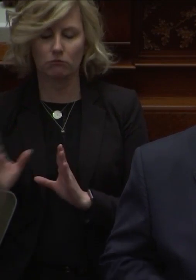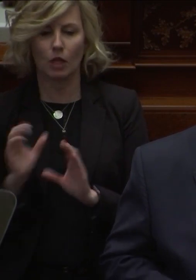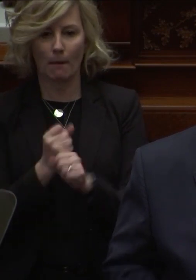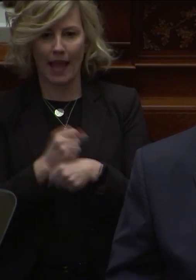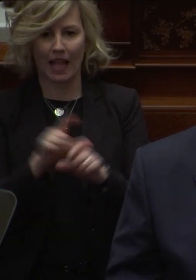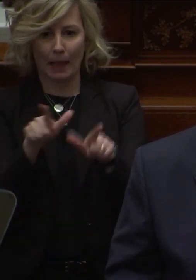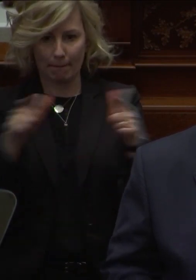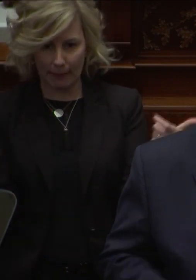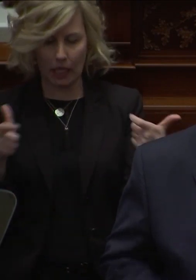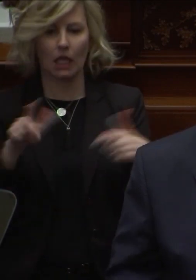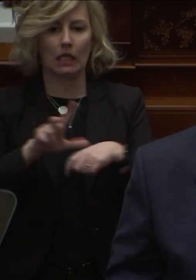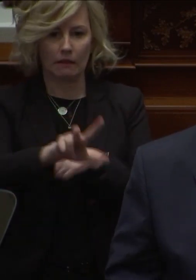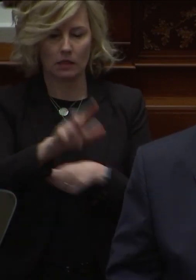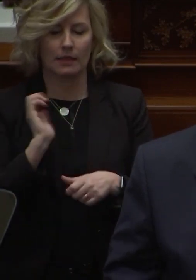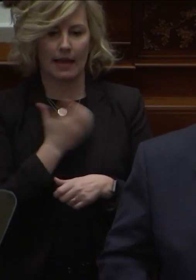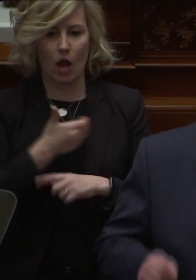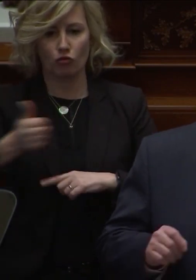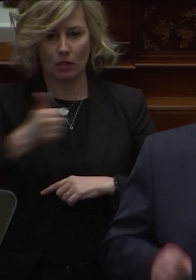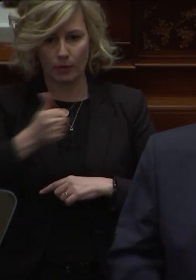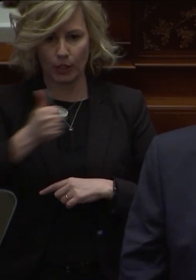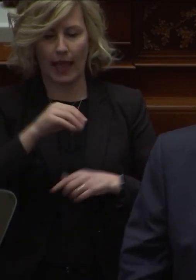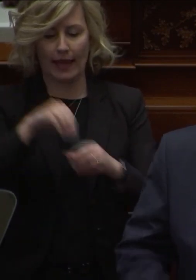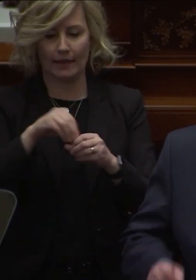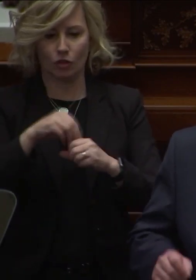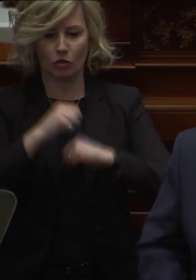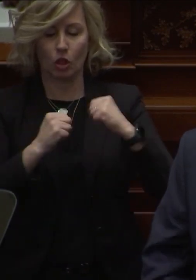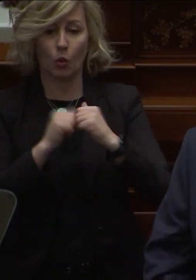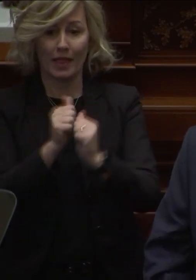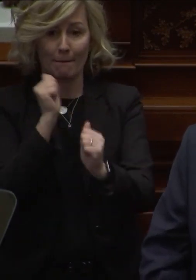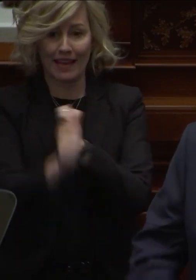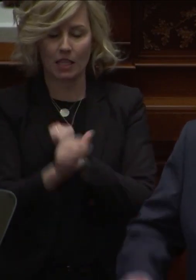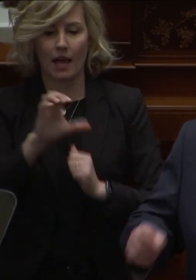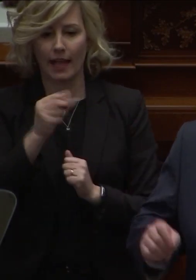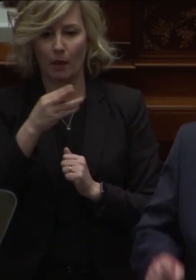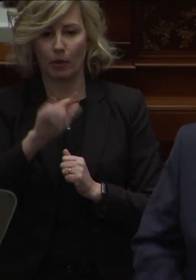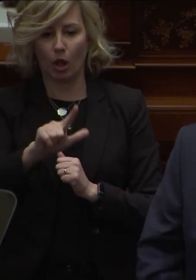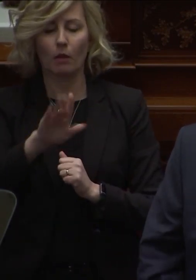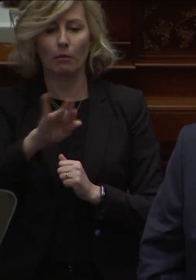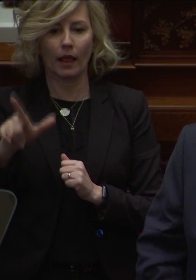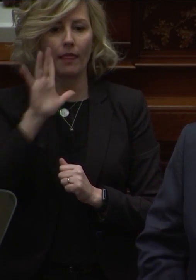WE MUST BE PREPARED TO MAKE A BIG INVESTMENT IN OUR TRANSPORTATION AND INFRASTRUCTURE WITH THE PASSAGE